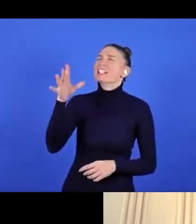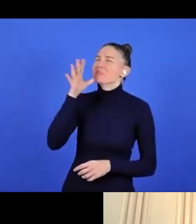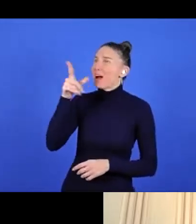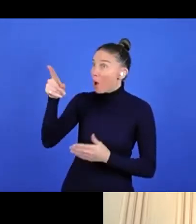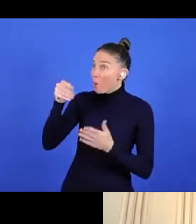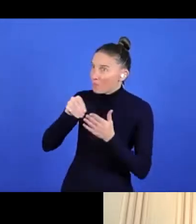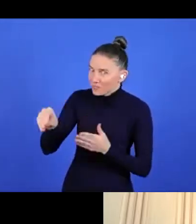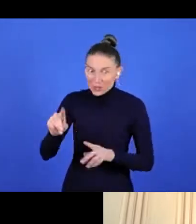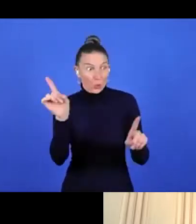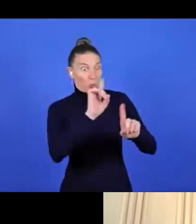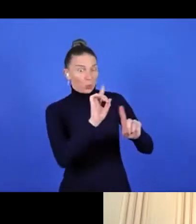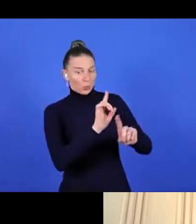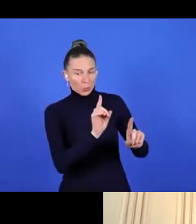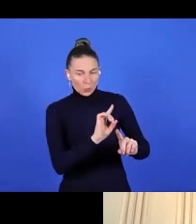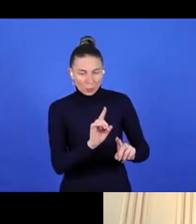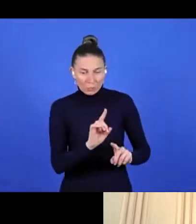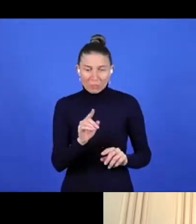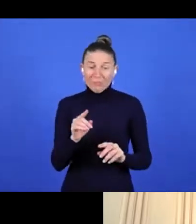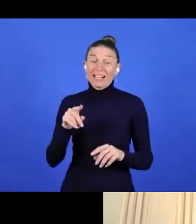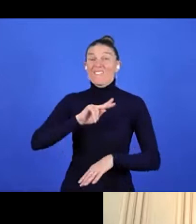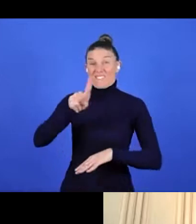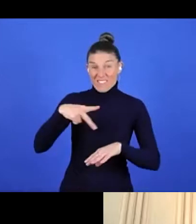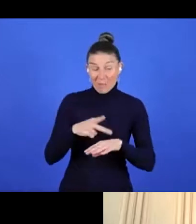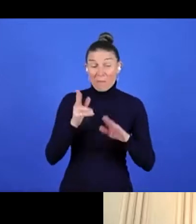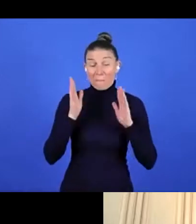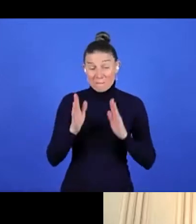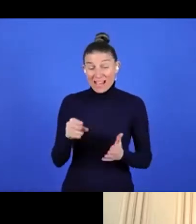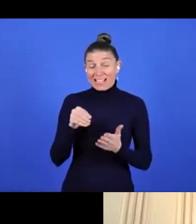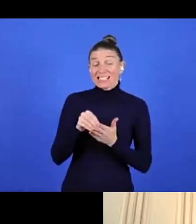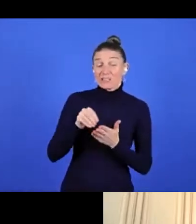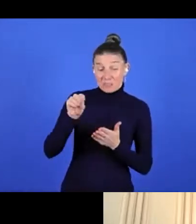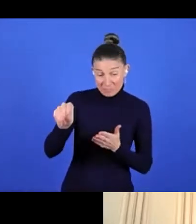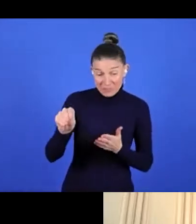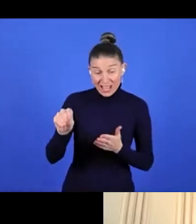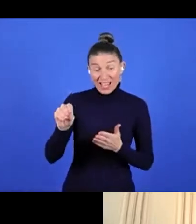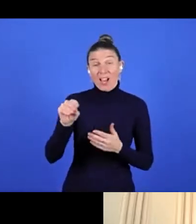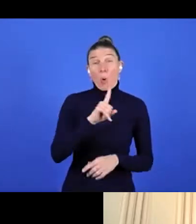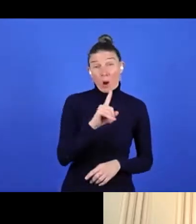, so no. Is it free? No, it's not free